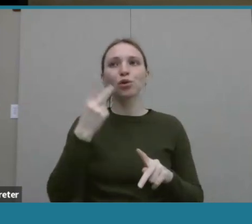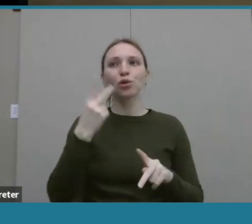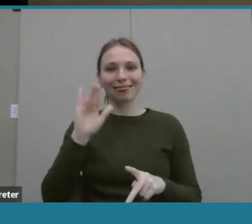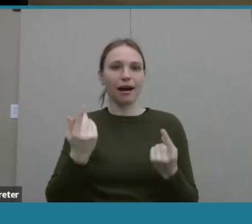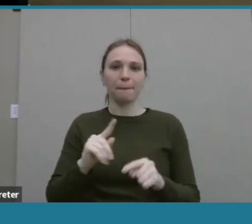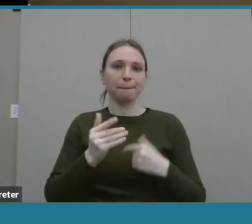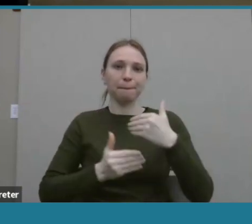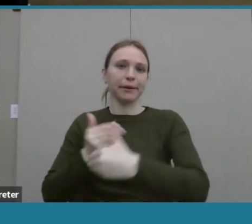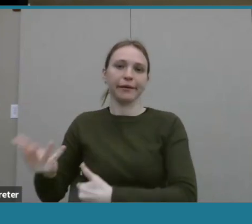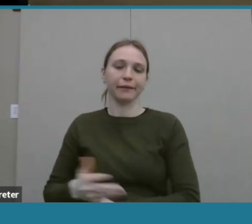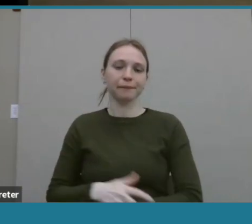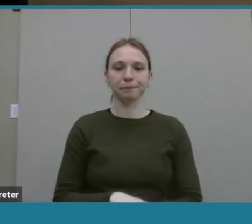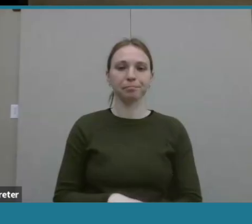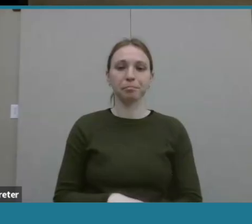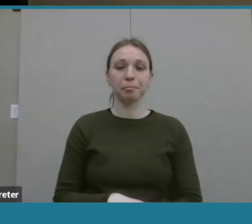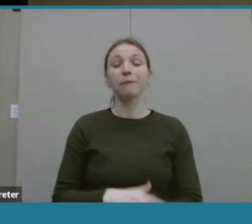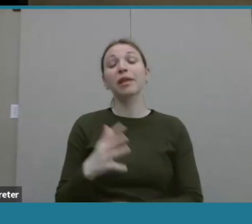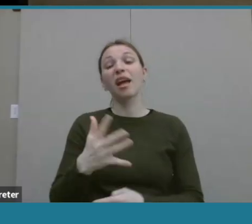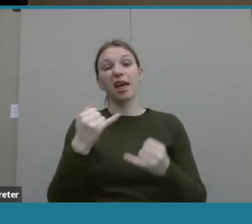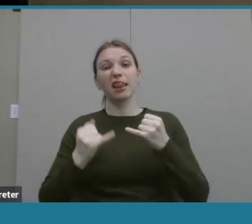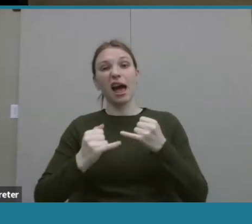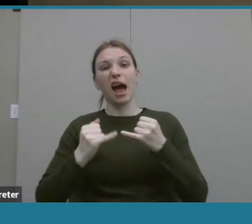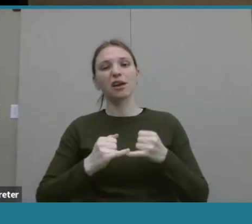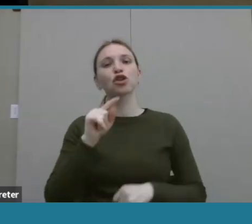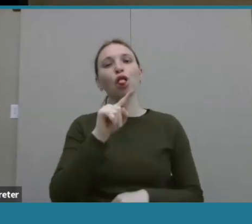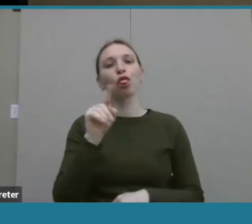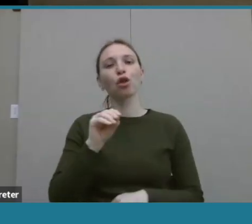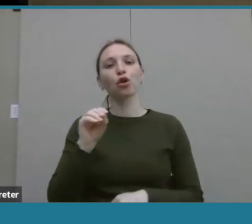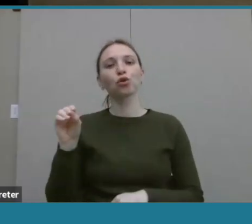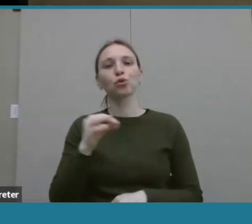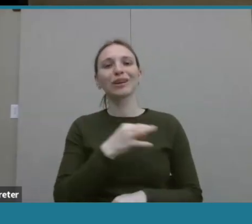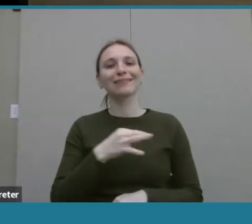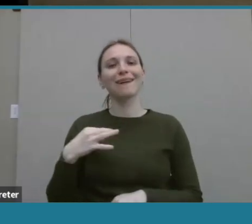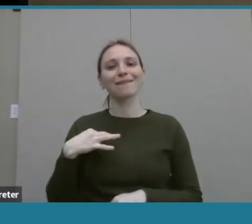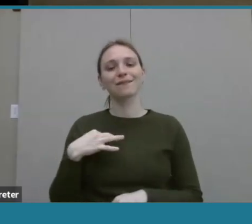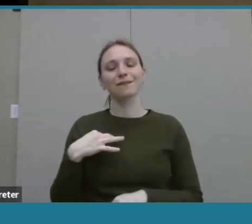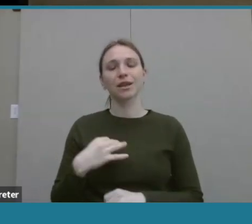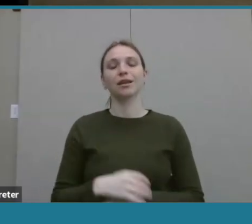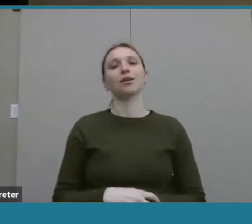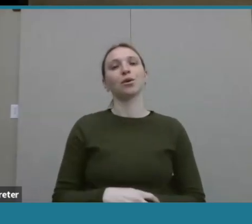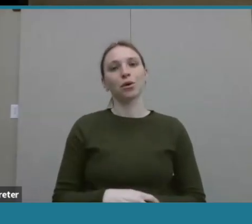And, um, finally, the zoo staff, um, I have gained a new appreciation